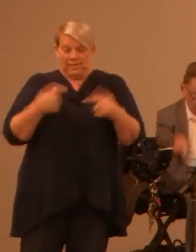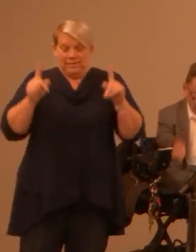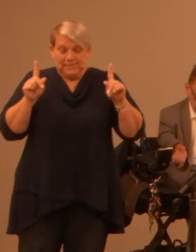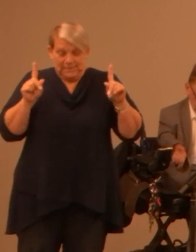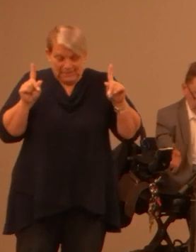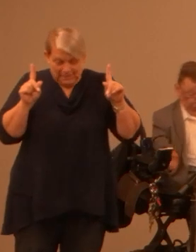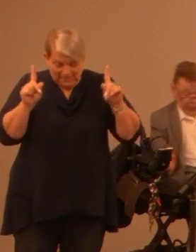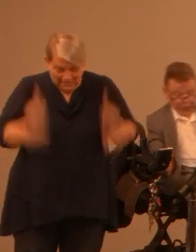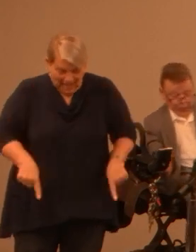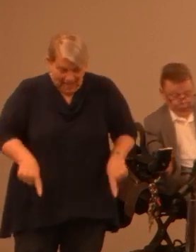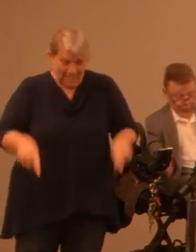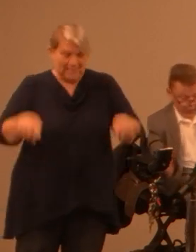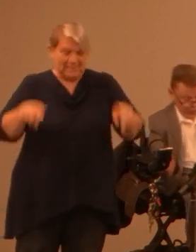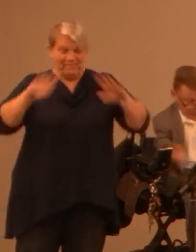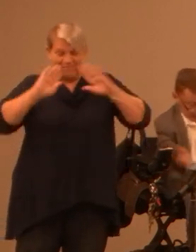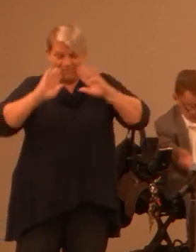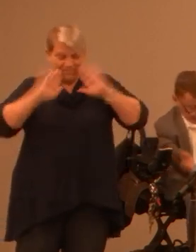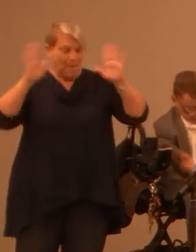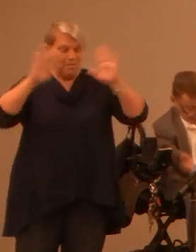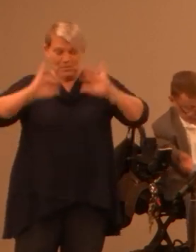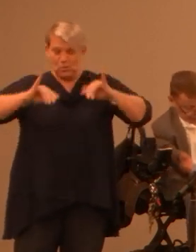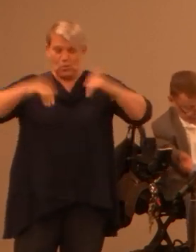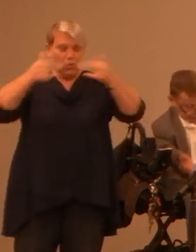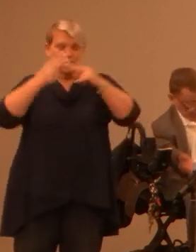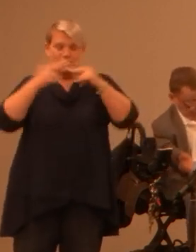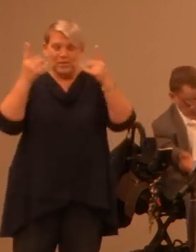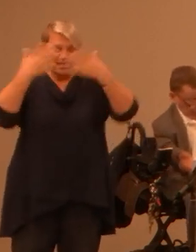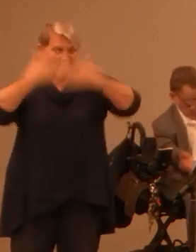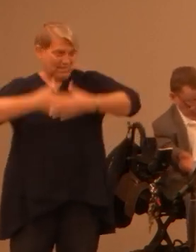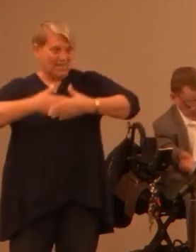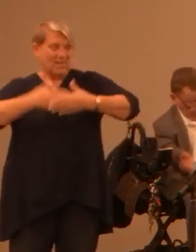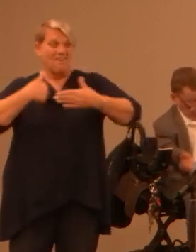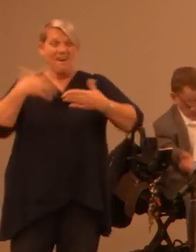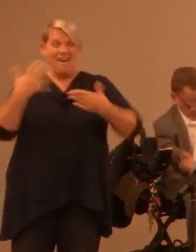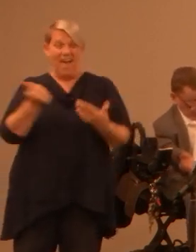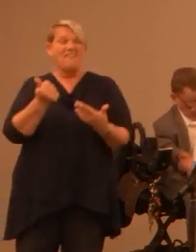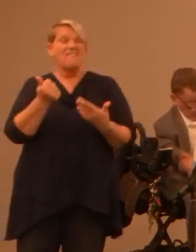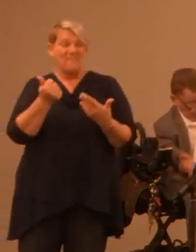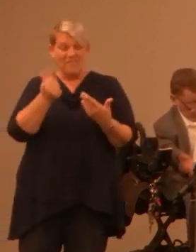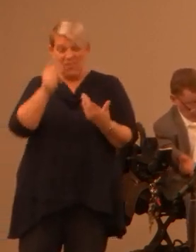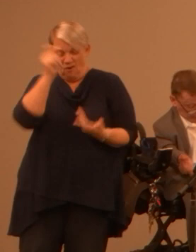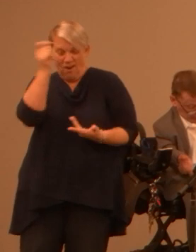fabulous awards for this evening and I have the honour to present two of